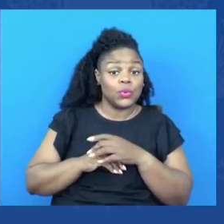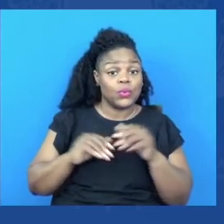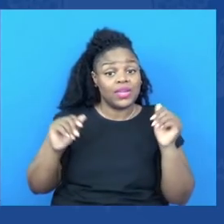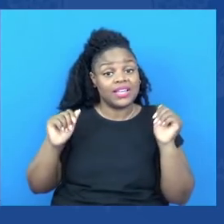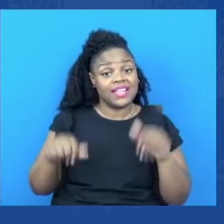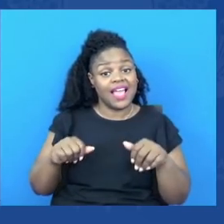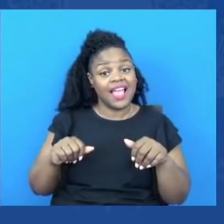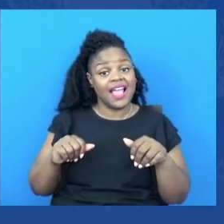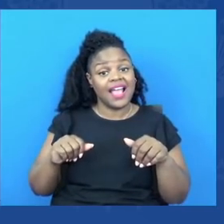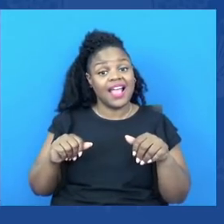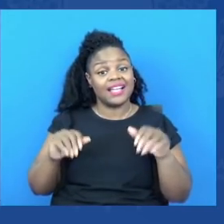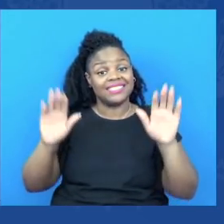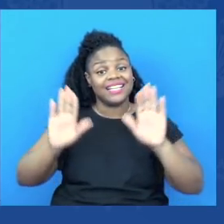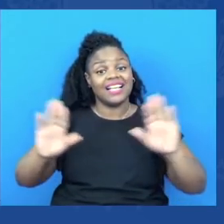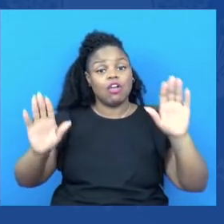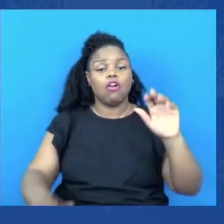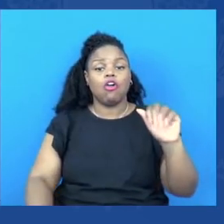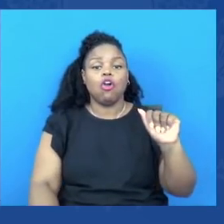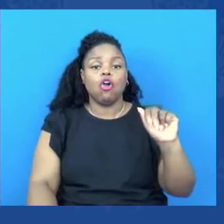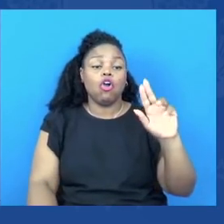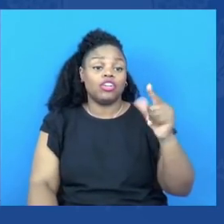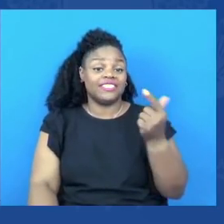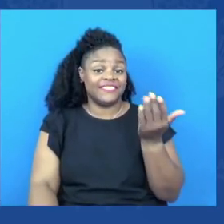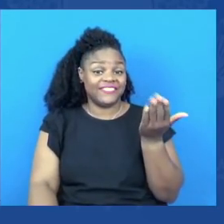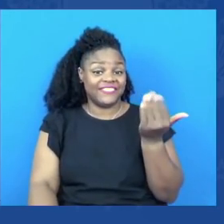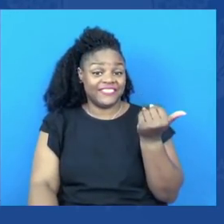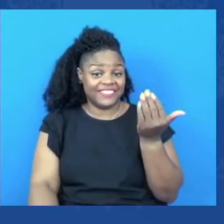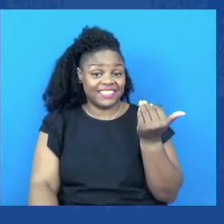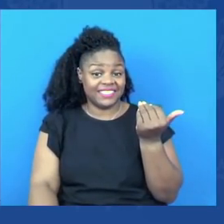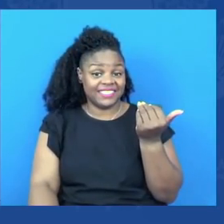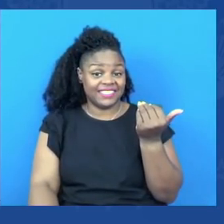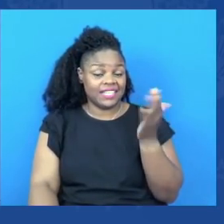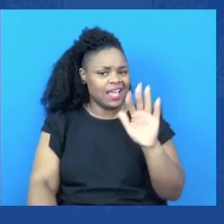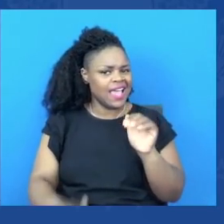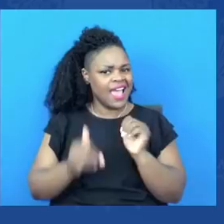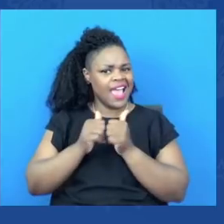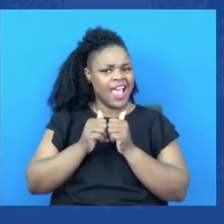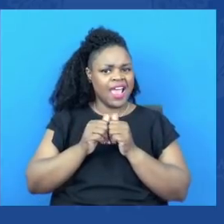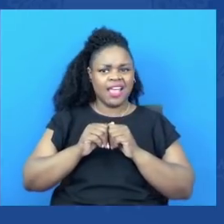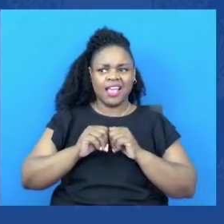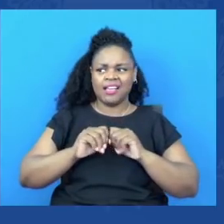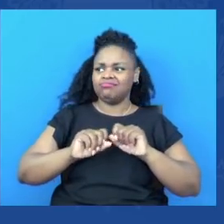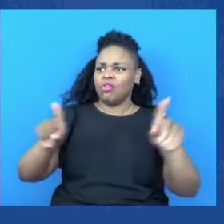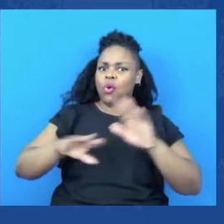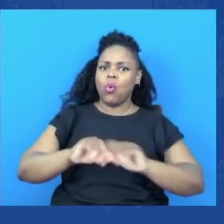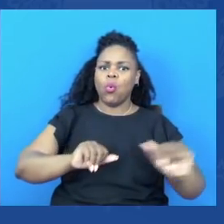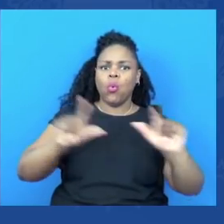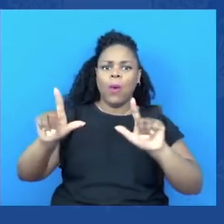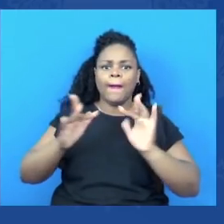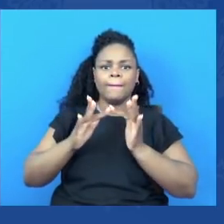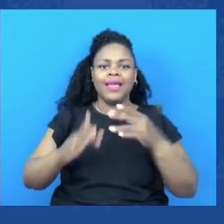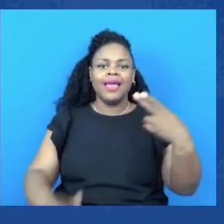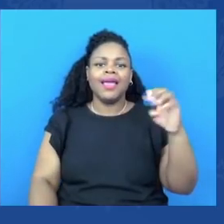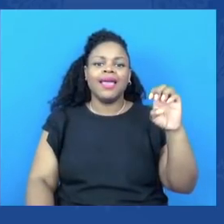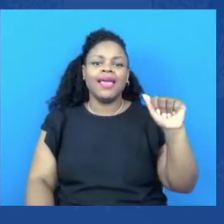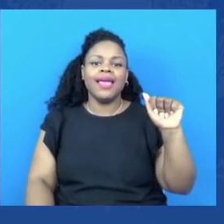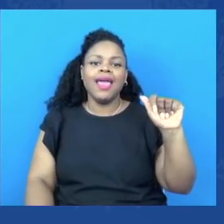Just go to Healthcare.gov today, and get covered. To all those folks expressing concern